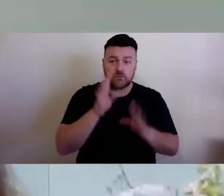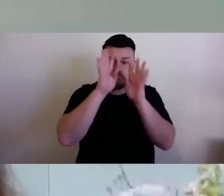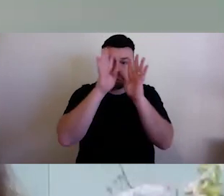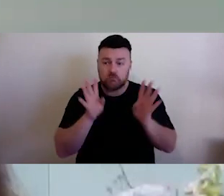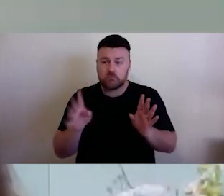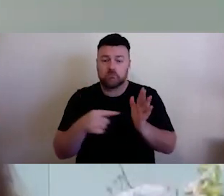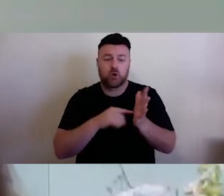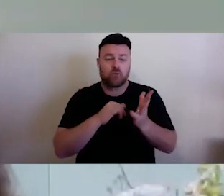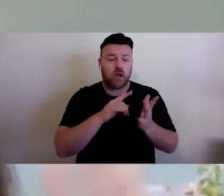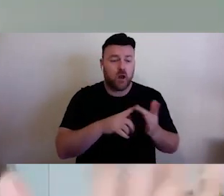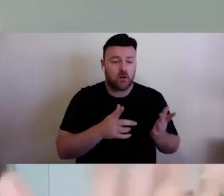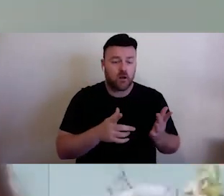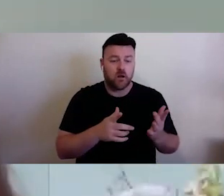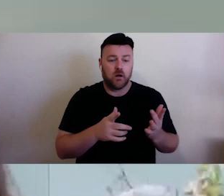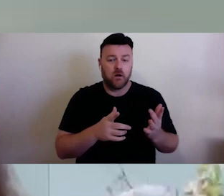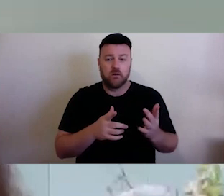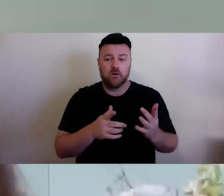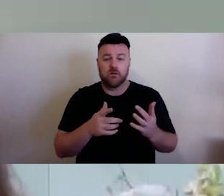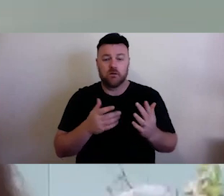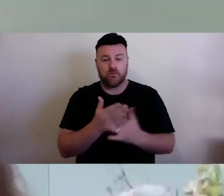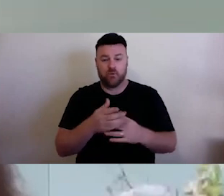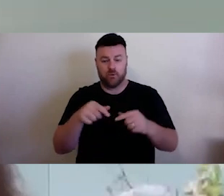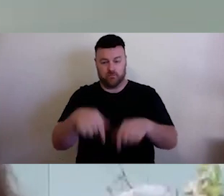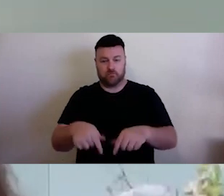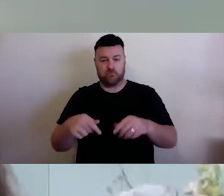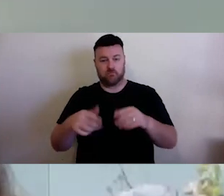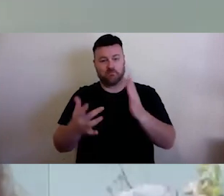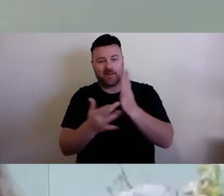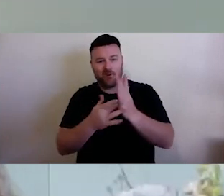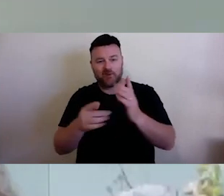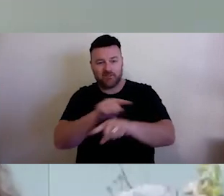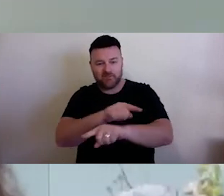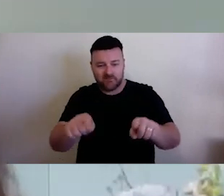device, hello, and to everyone else, hello. And I acknowledge all your